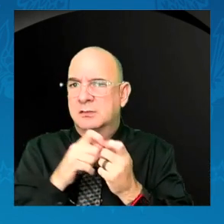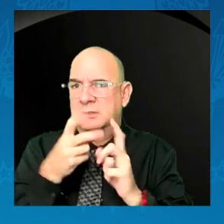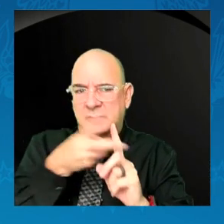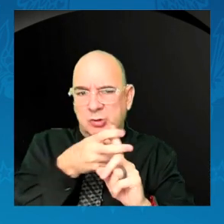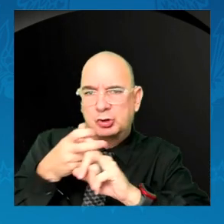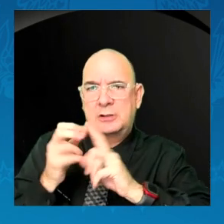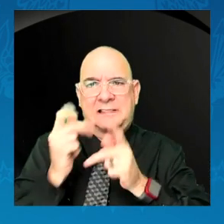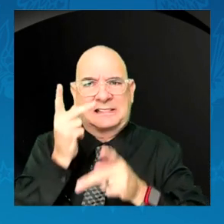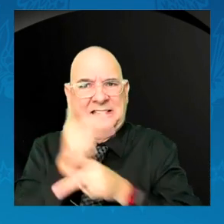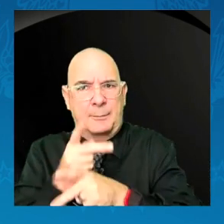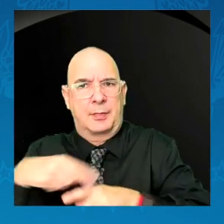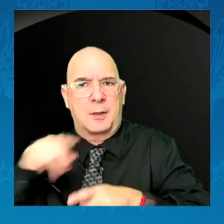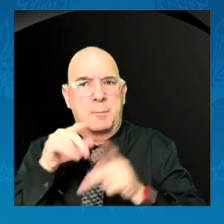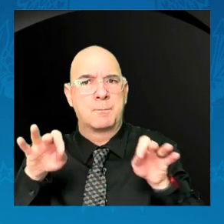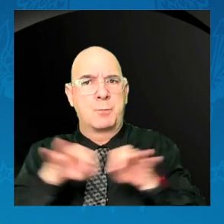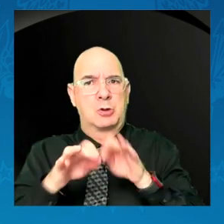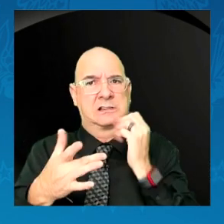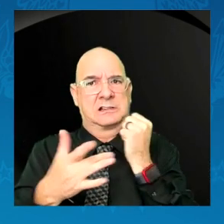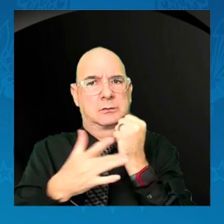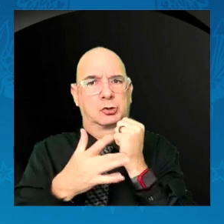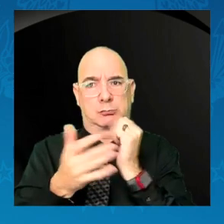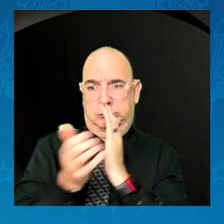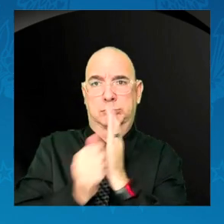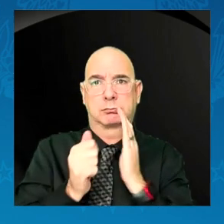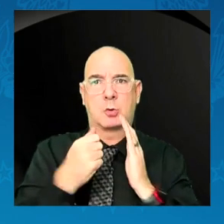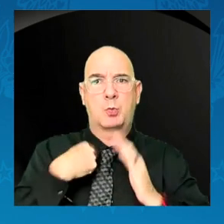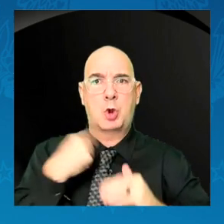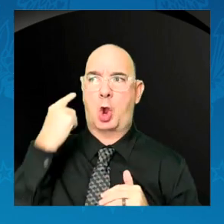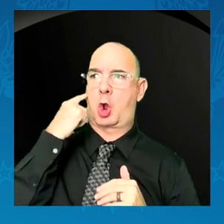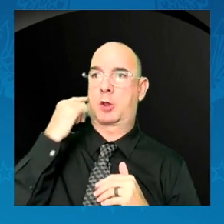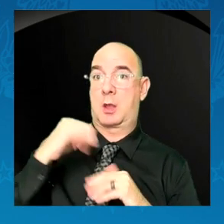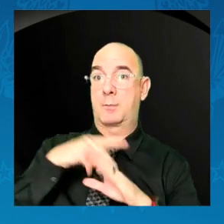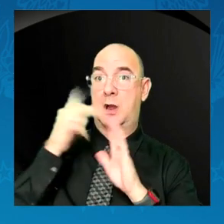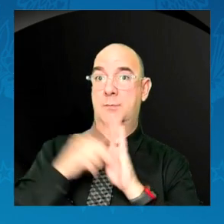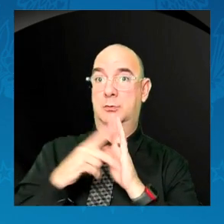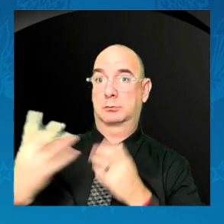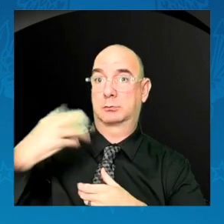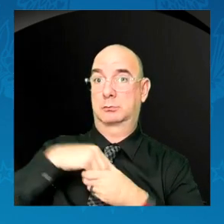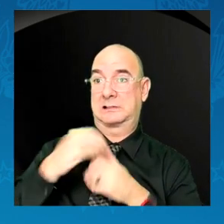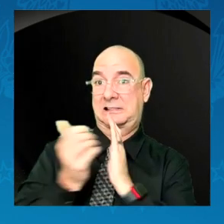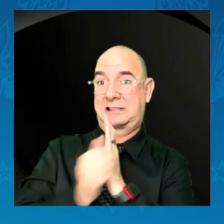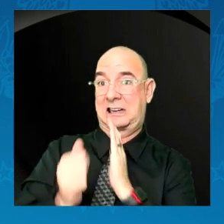in the programs here today, including the talent necessary to achieve mission goals and our space programs.